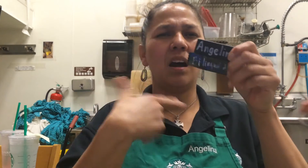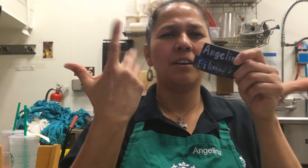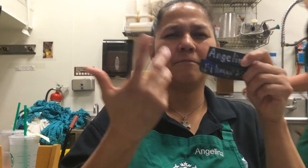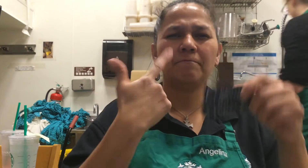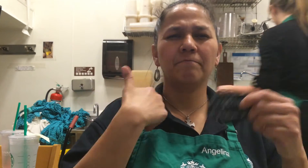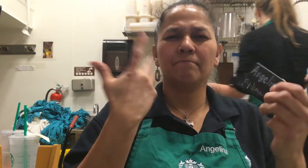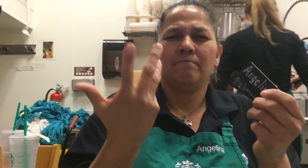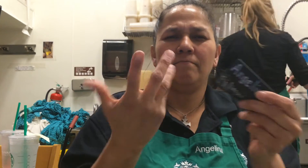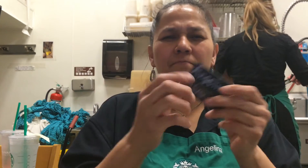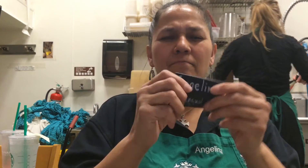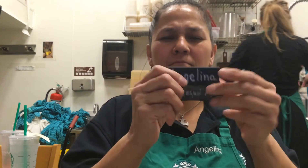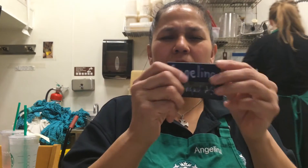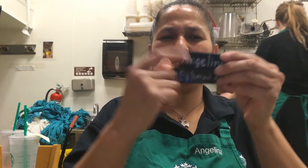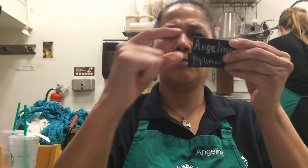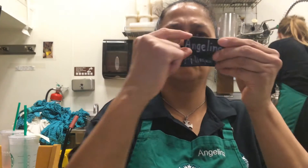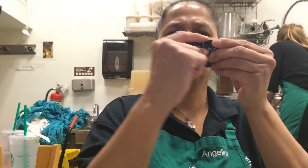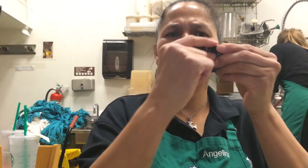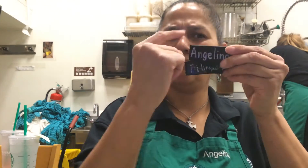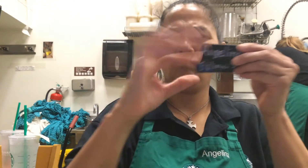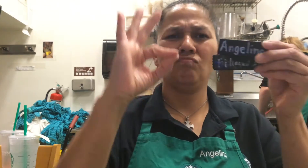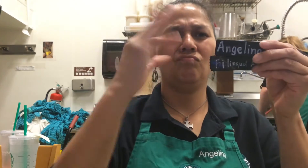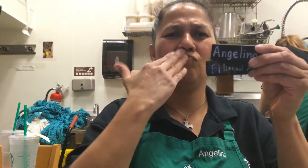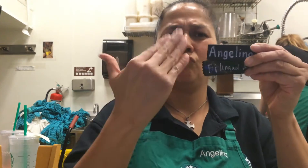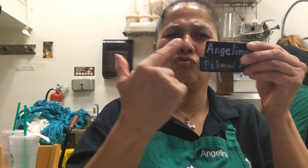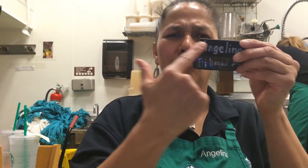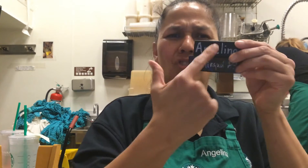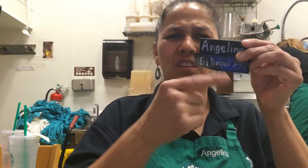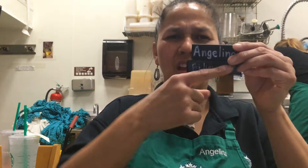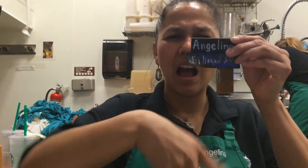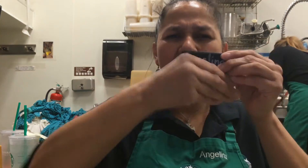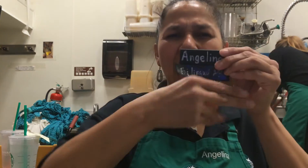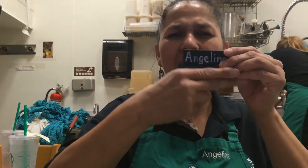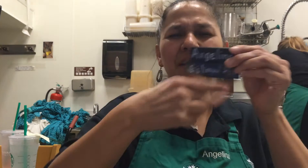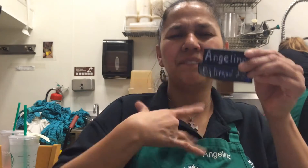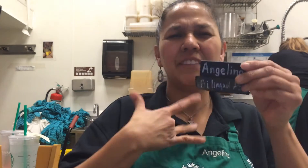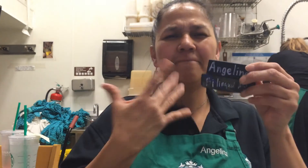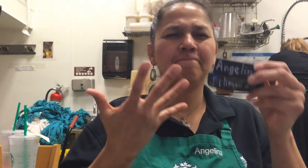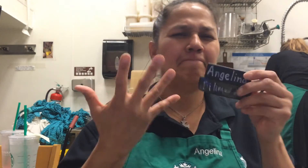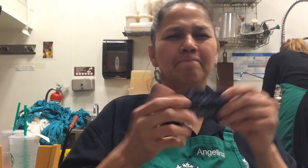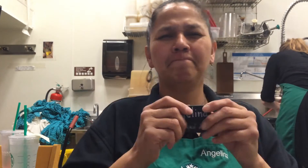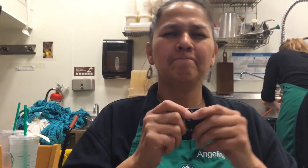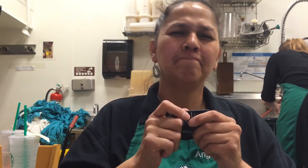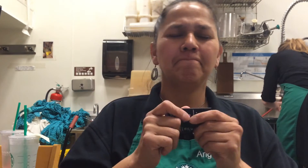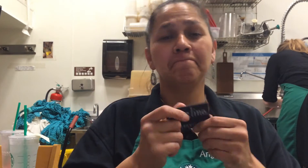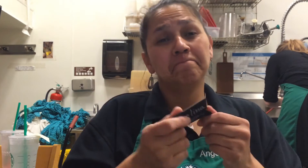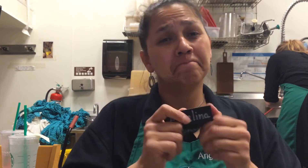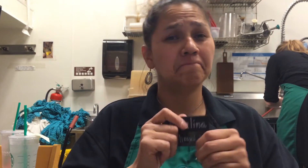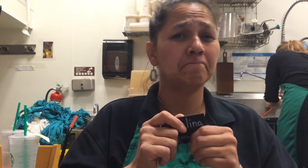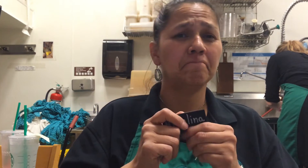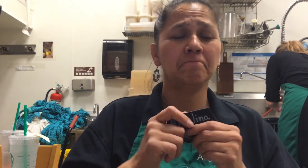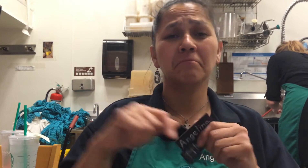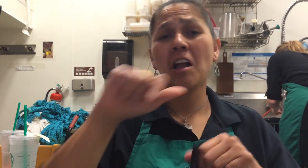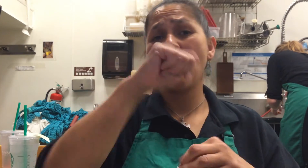I'm not really impressed with it The name label looks good but the additional label? I'm not so sure.